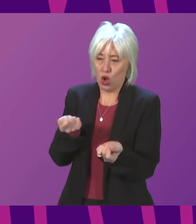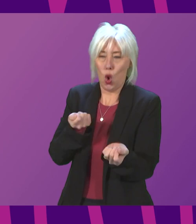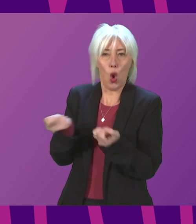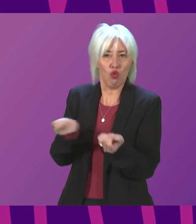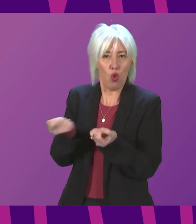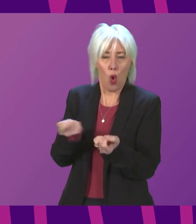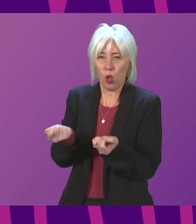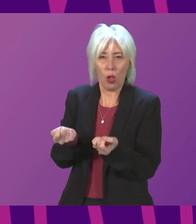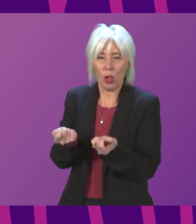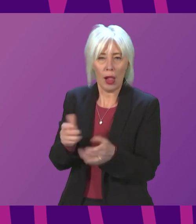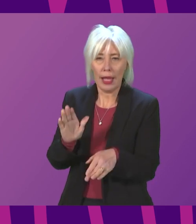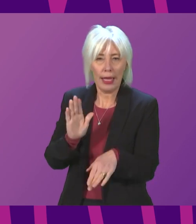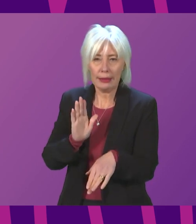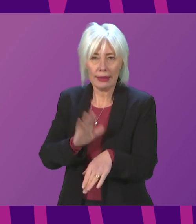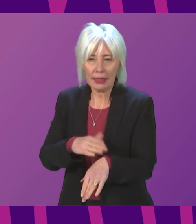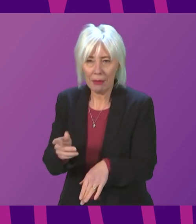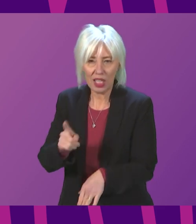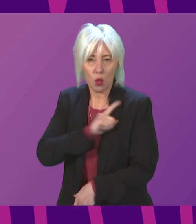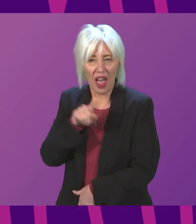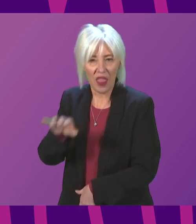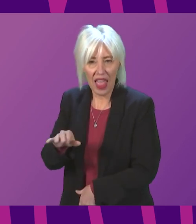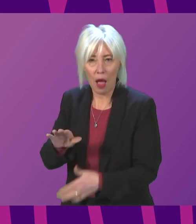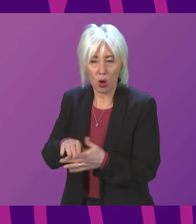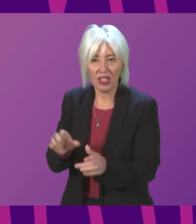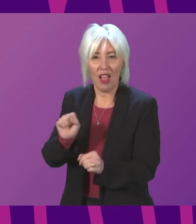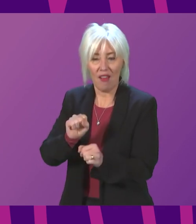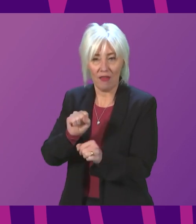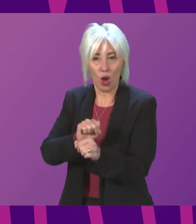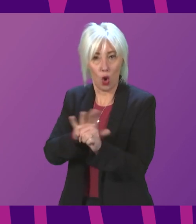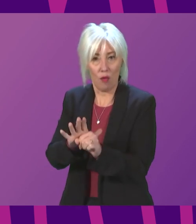that person is in because of Covid or with Covid. We must understand the difference but,